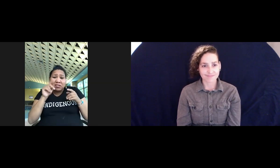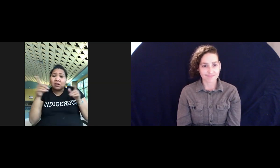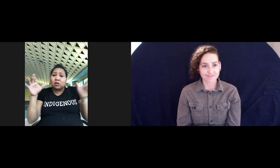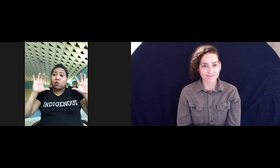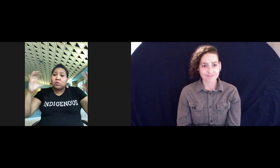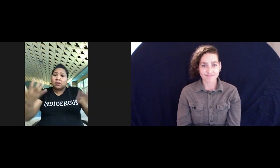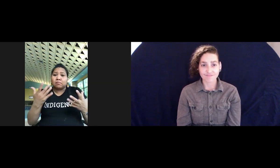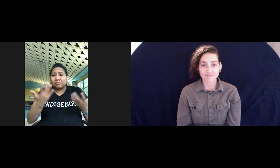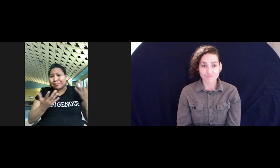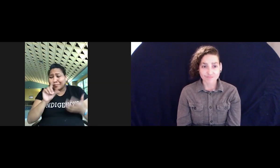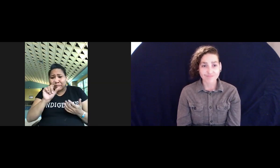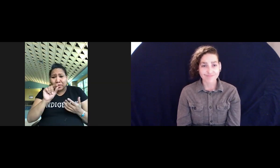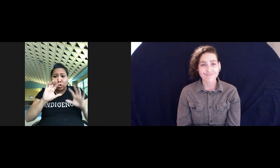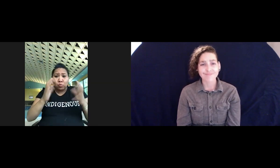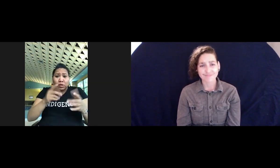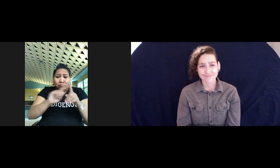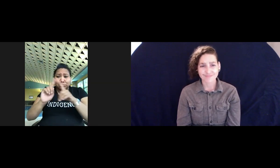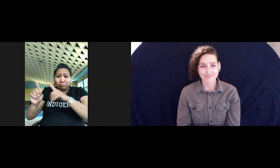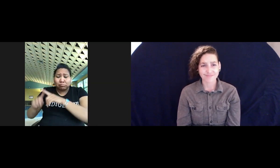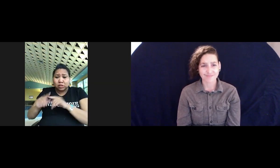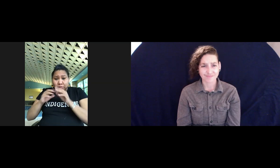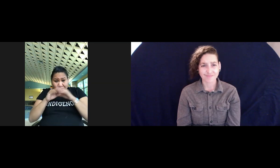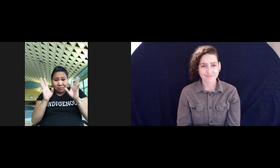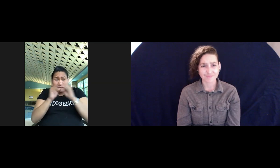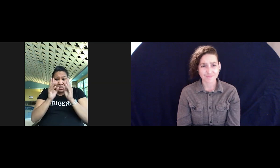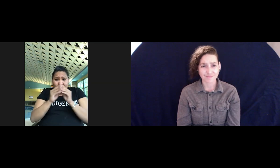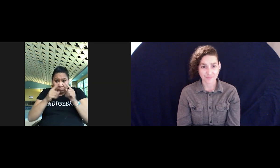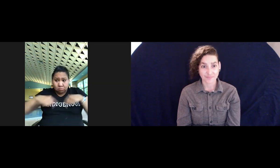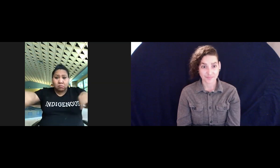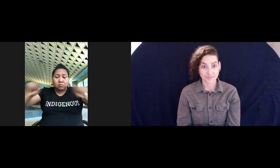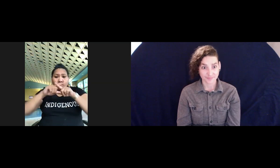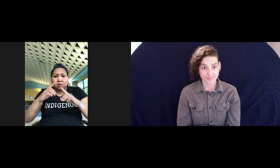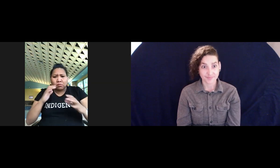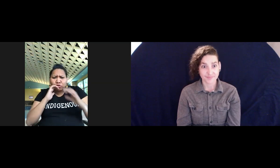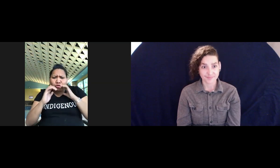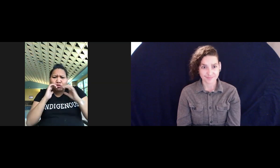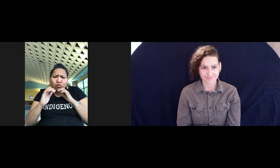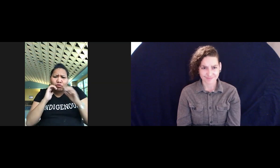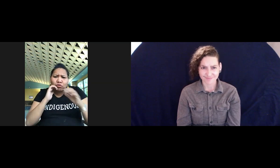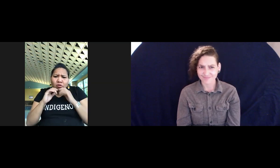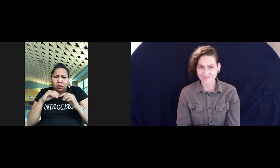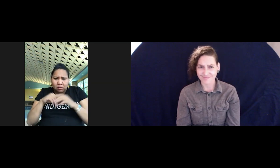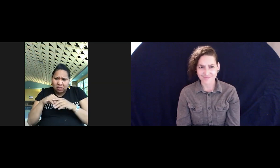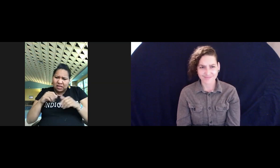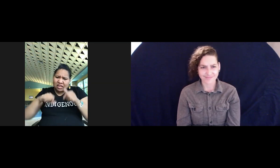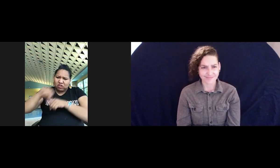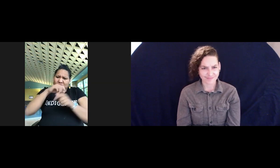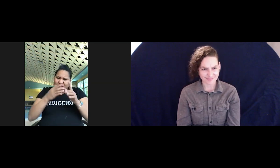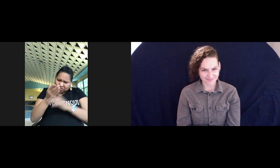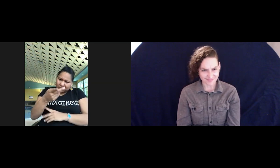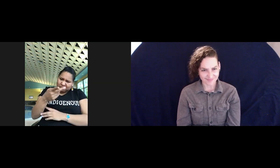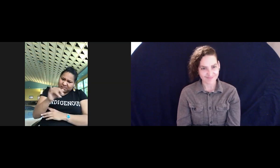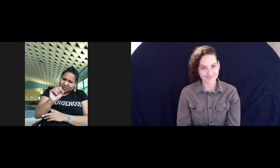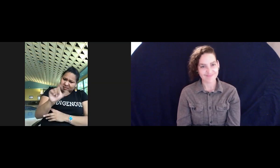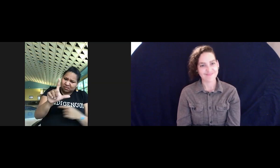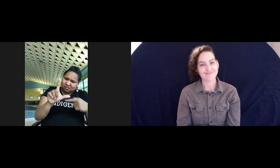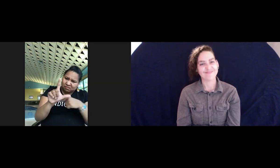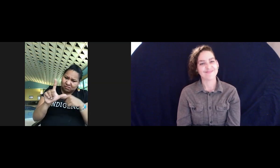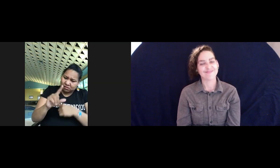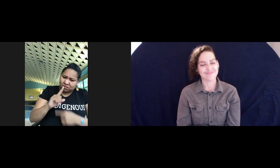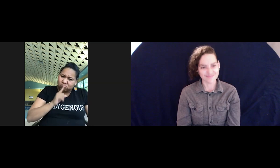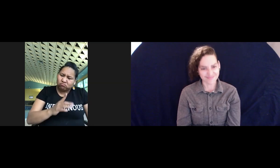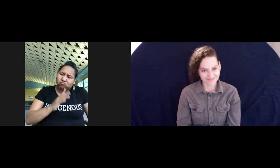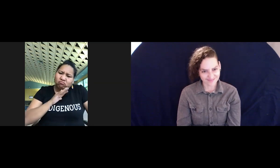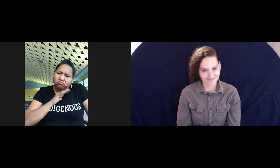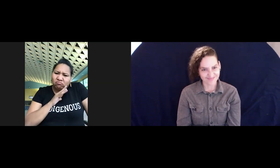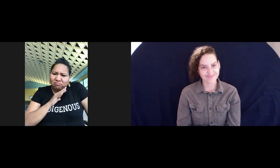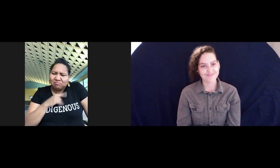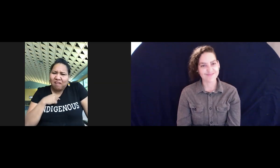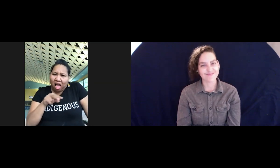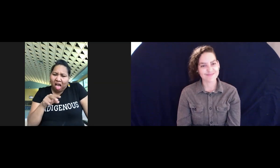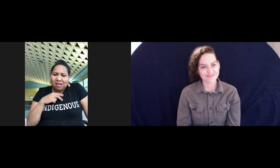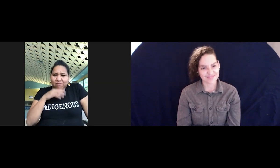Twenty tribes had a council meeting and communicated with each other by using PISL.